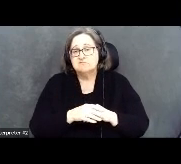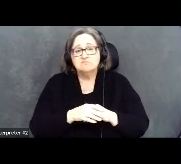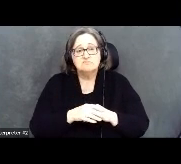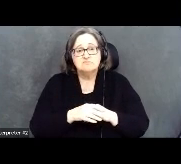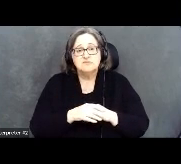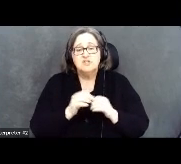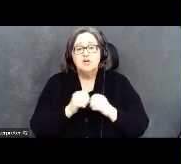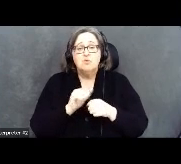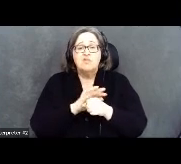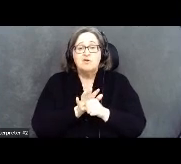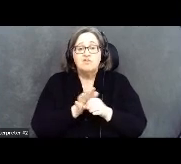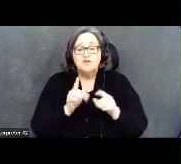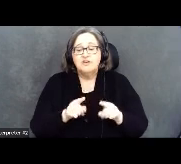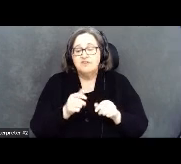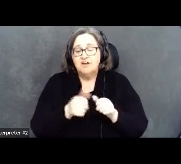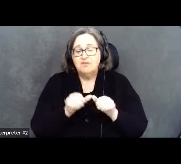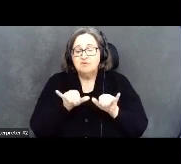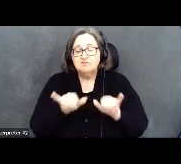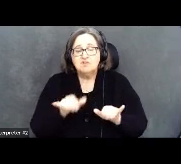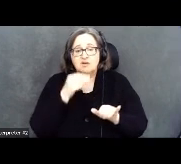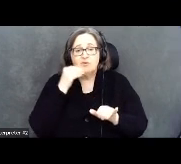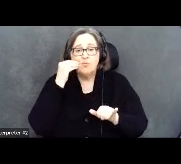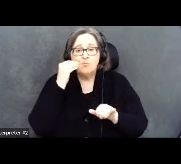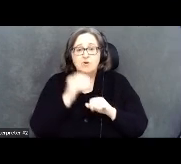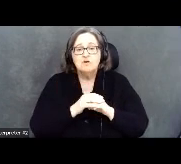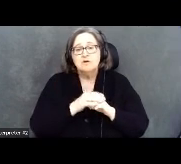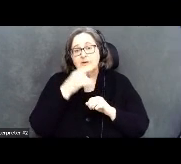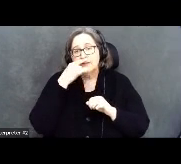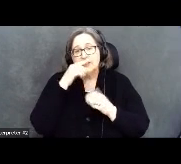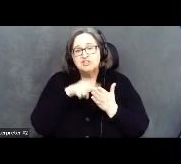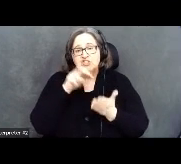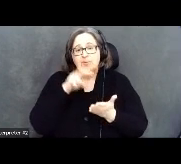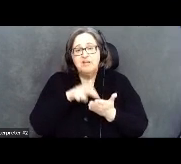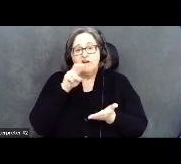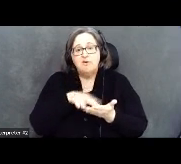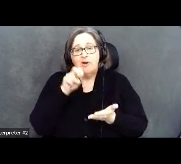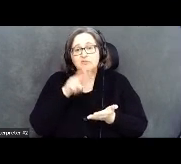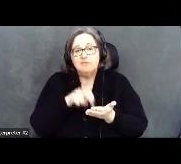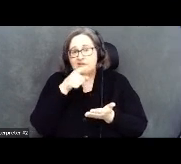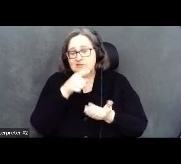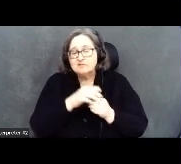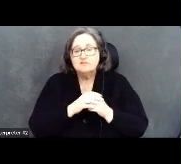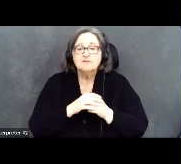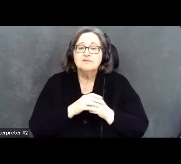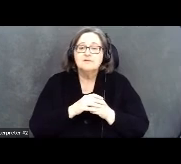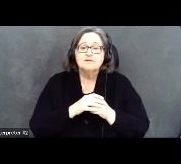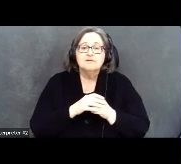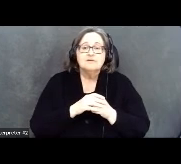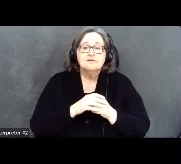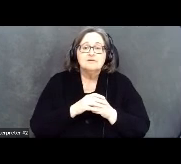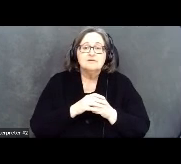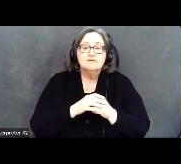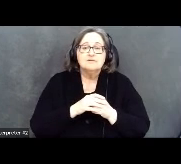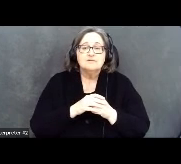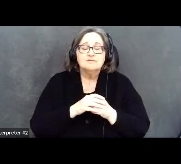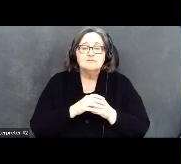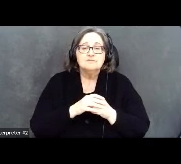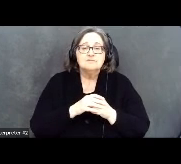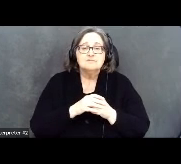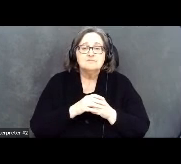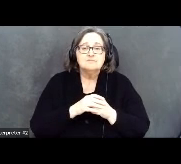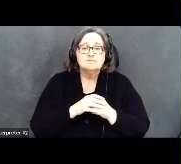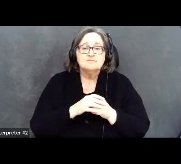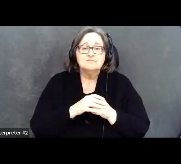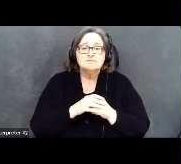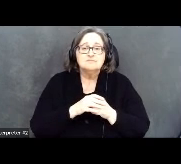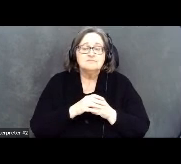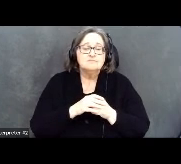Covid, everybody is stuck at home. The kids are jumping on trampolines and he can't do anything.